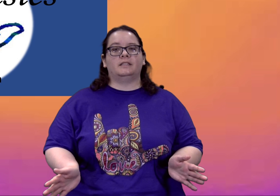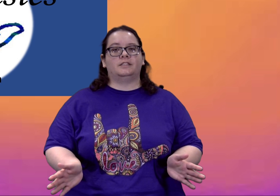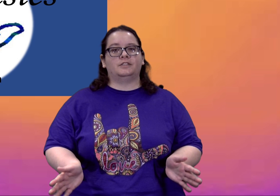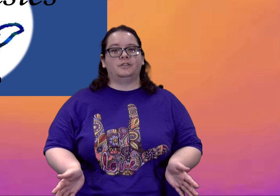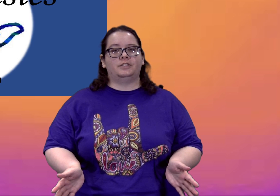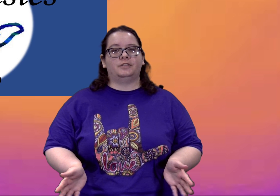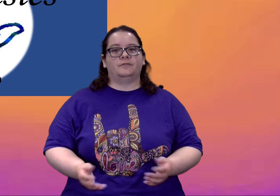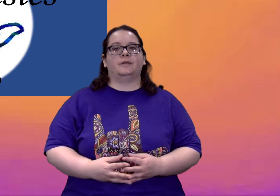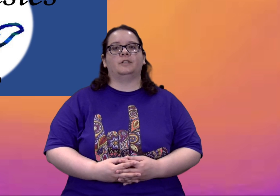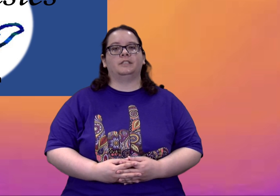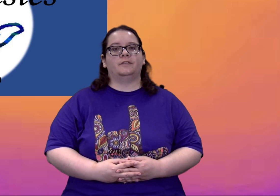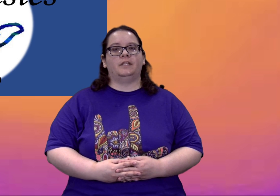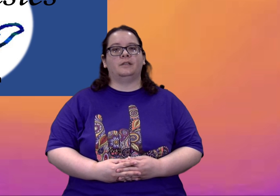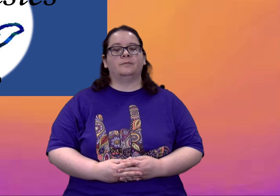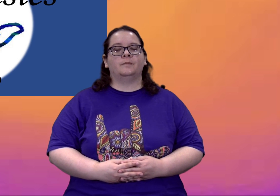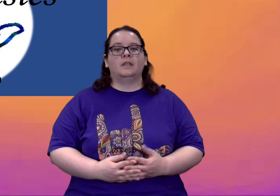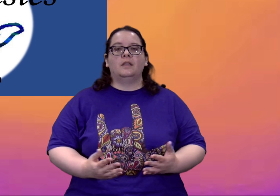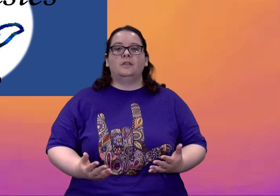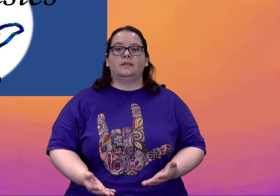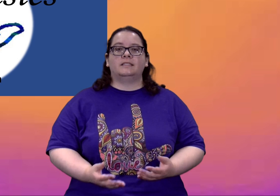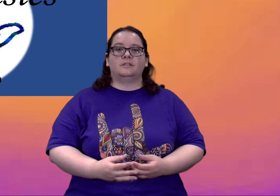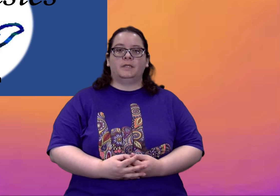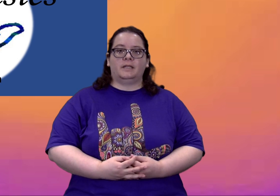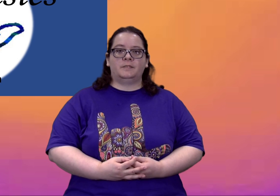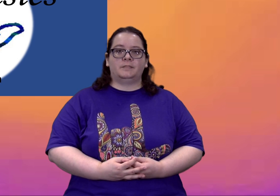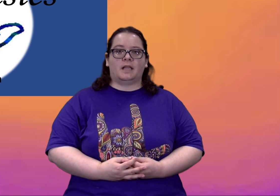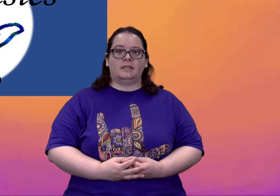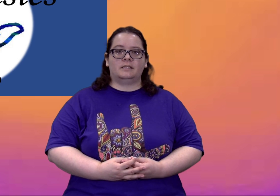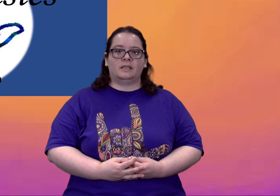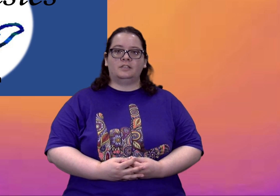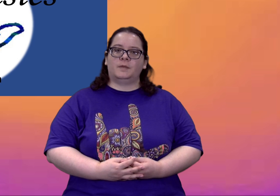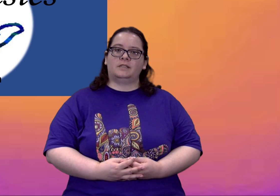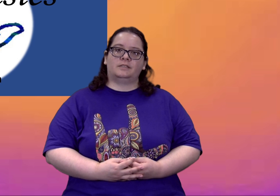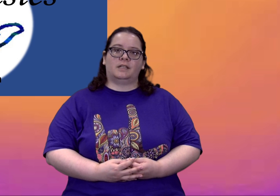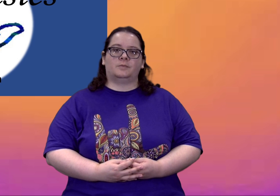to discourage you from watching the video. You can still pick up some signs and you might understand